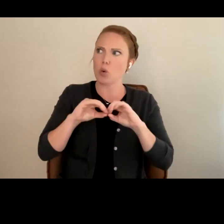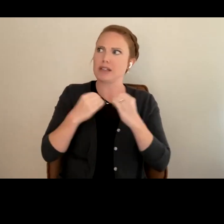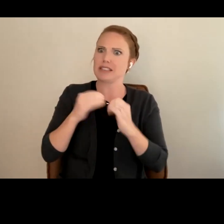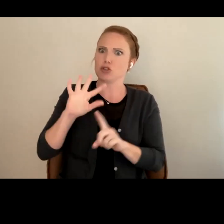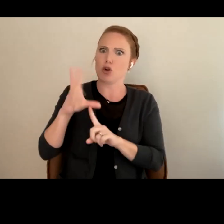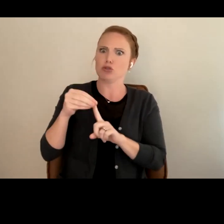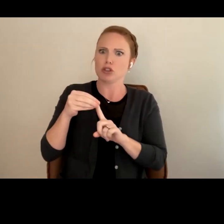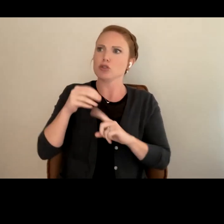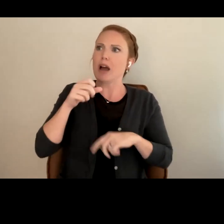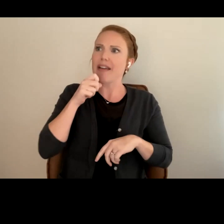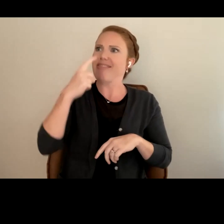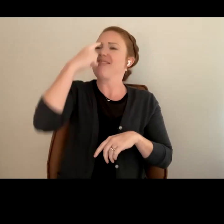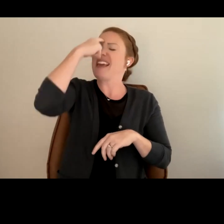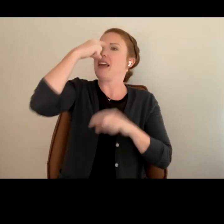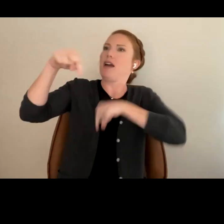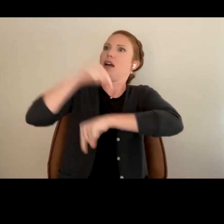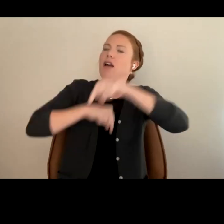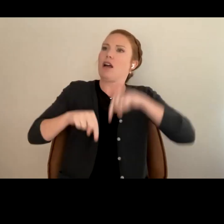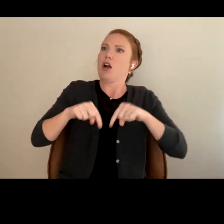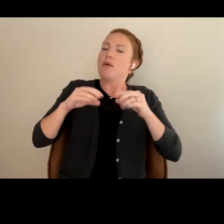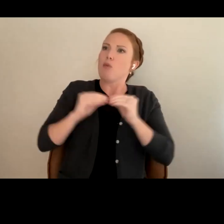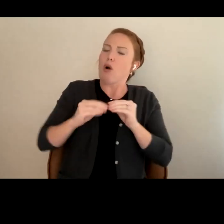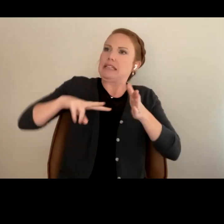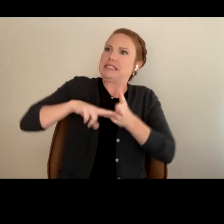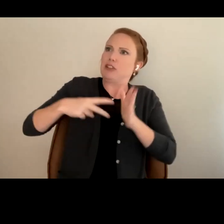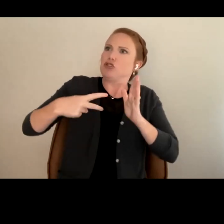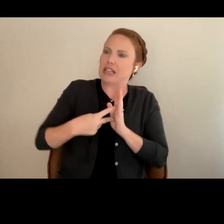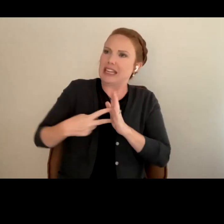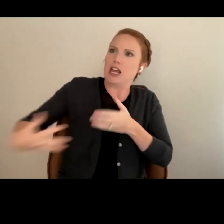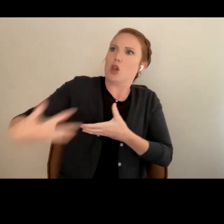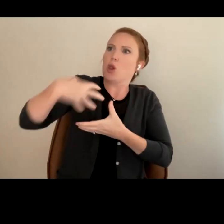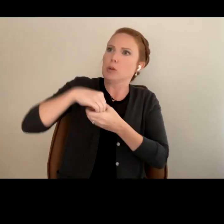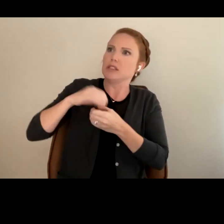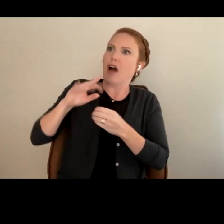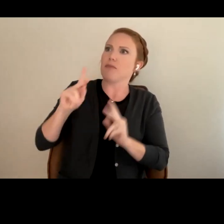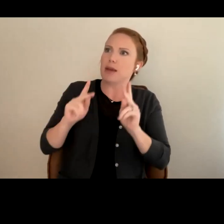trying to be willfully inclusive of people with disabilities in hiring because that's